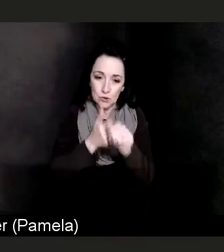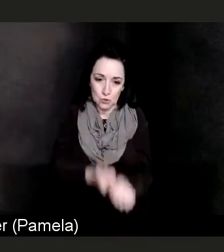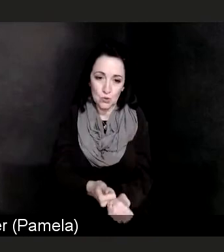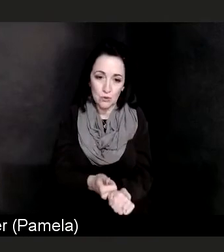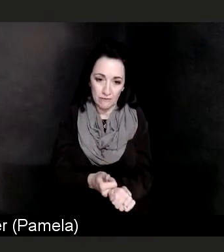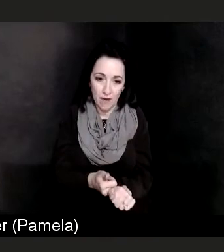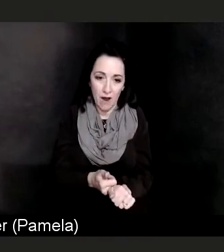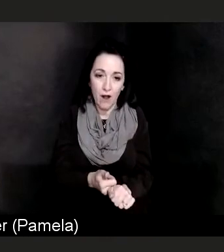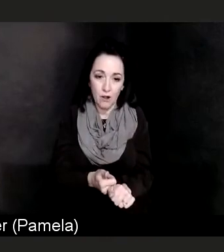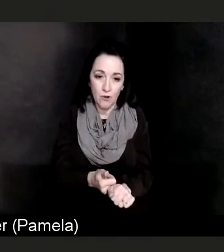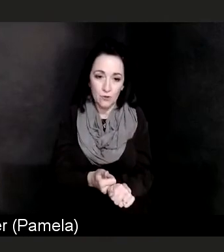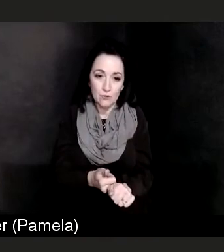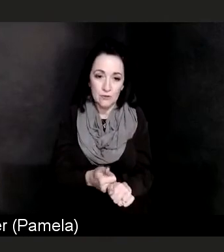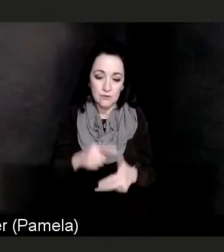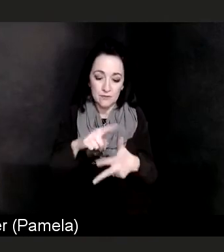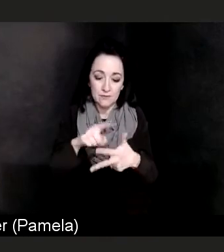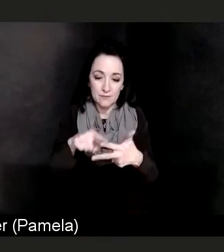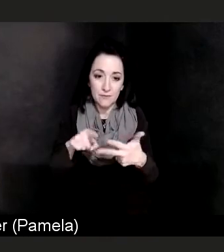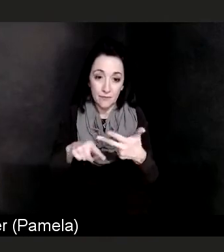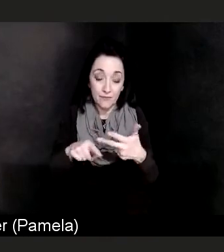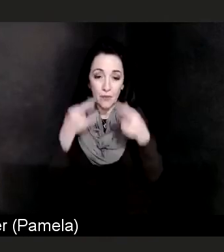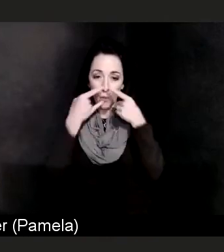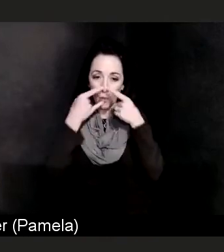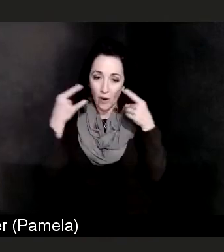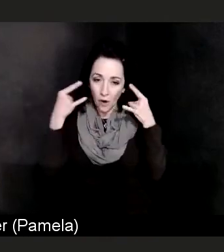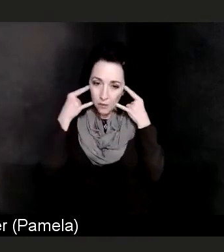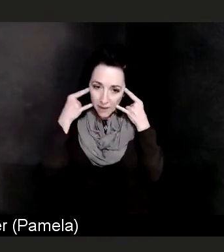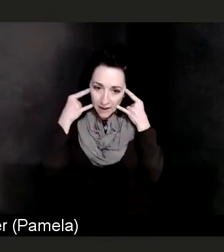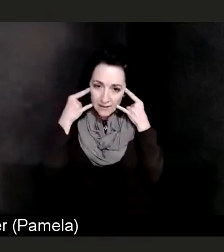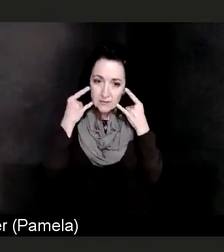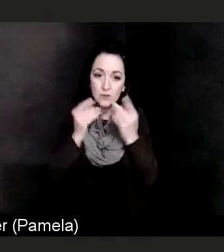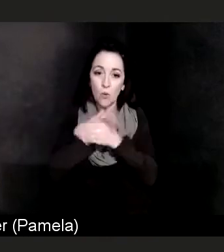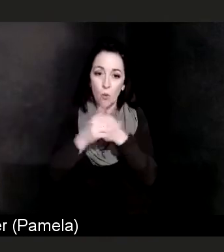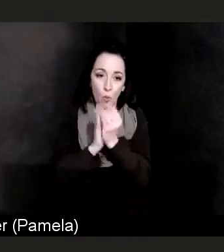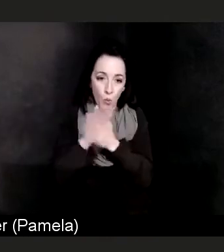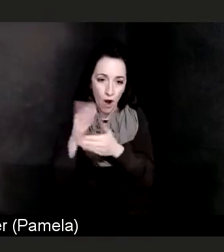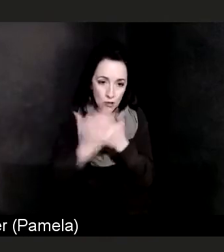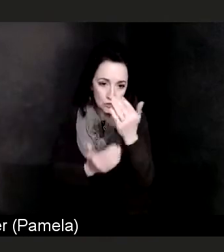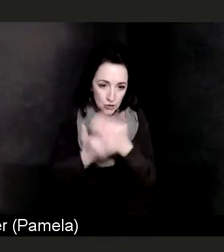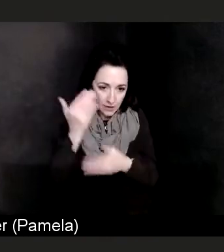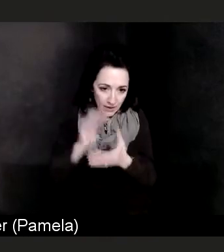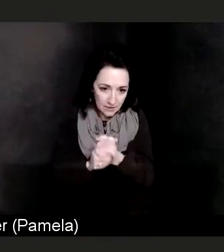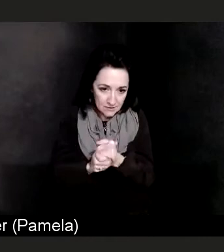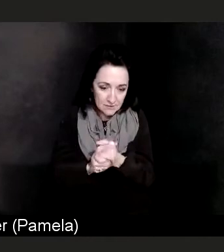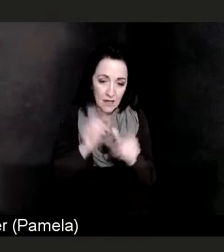And that is to wear a mask, wash your hands, and to watch your distance.